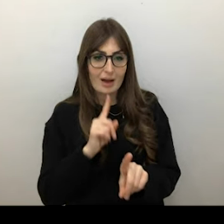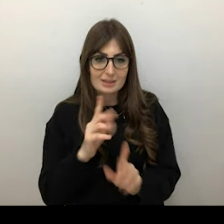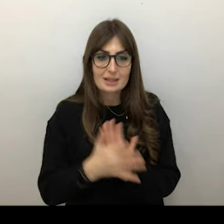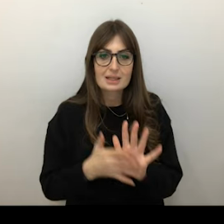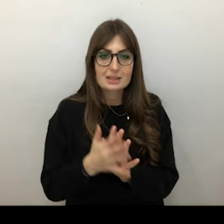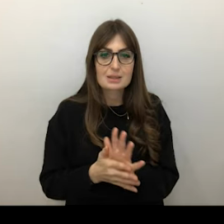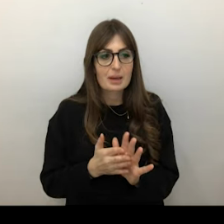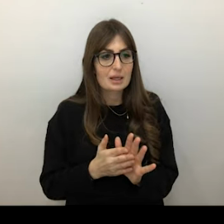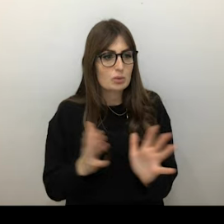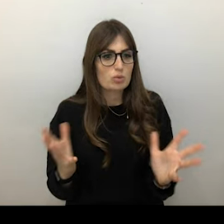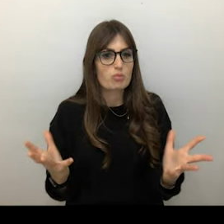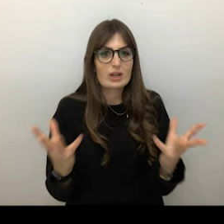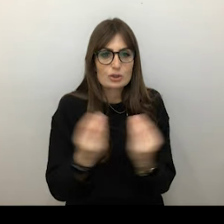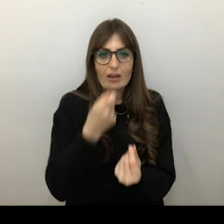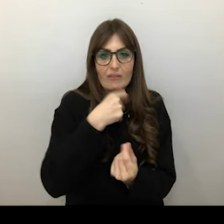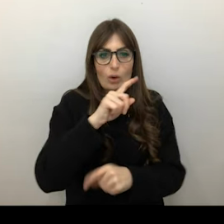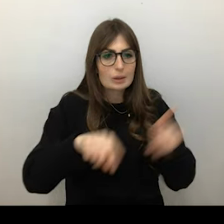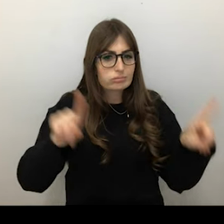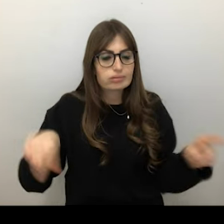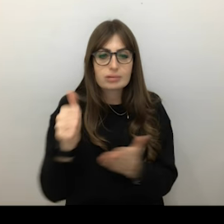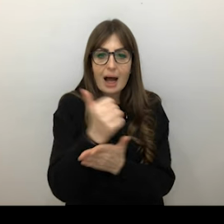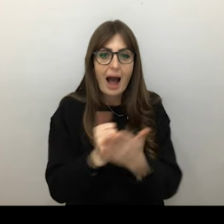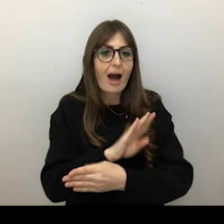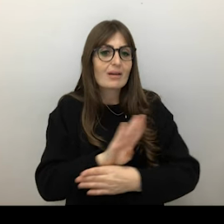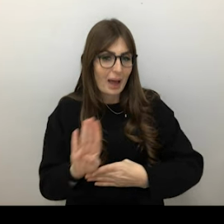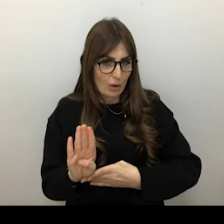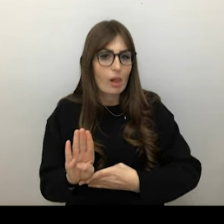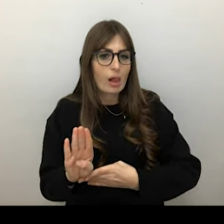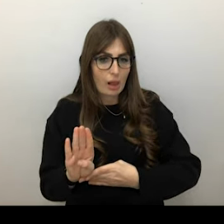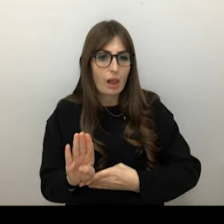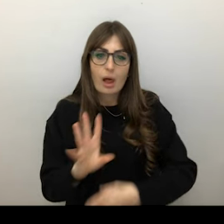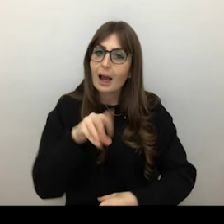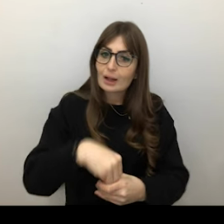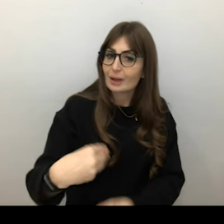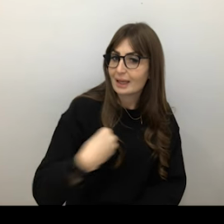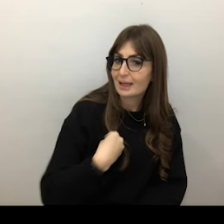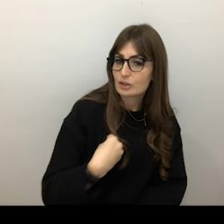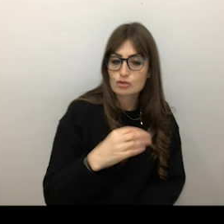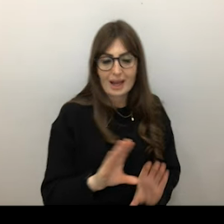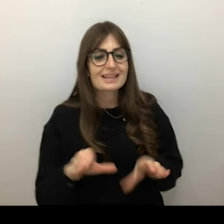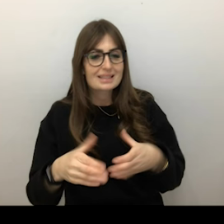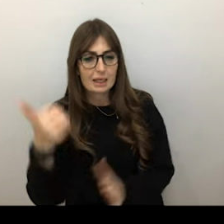That means we will pull together some multi-art form panels. And they will include industry and sector experts